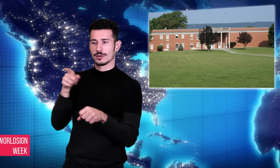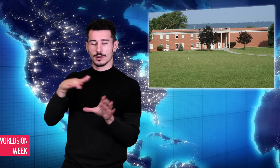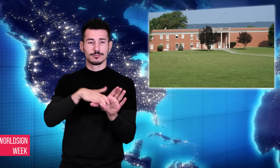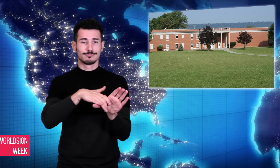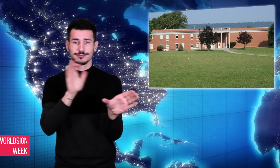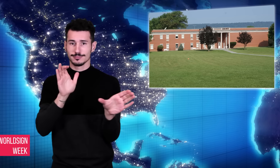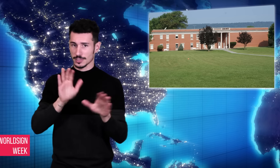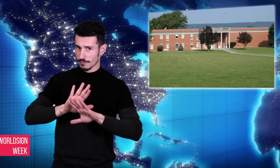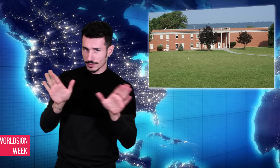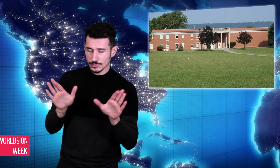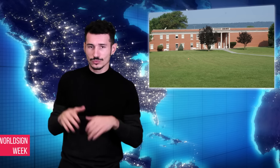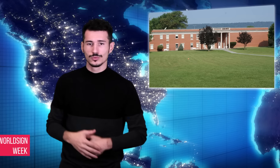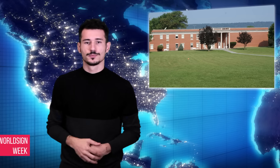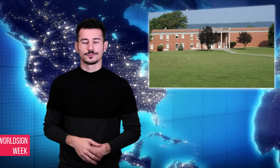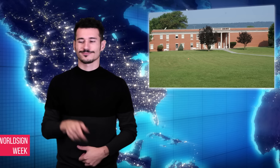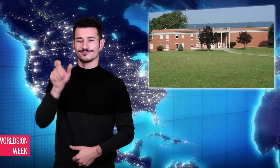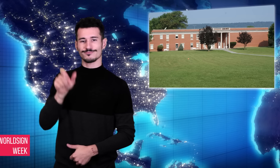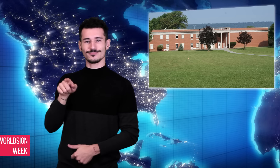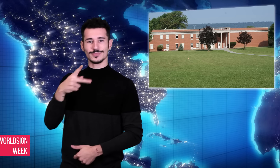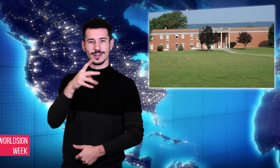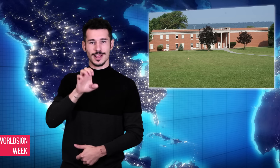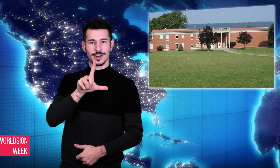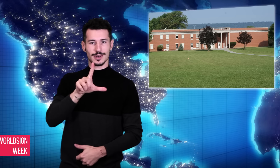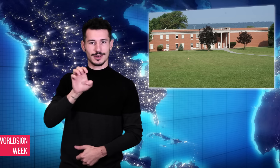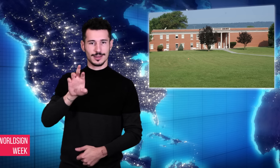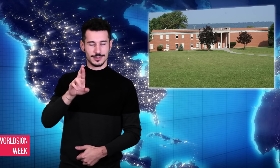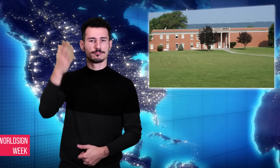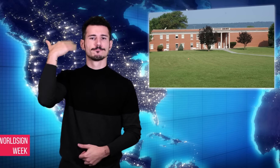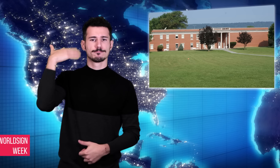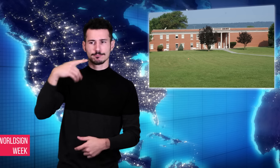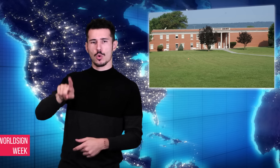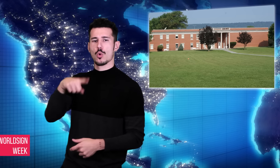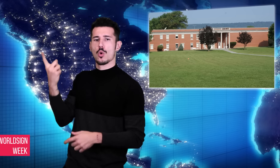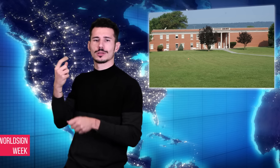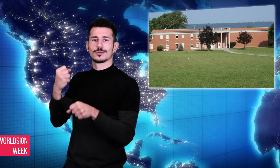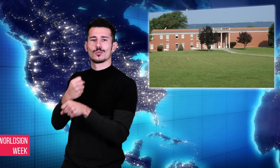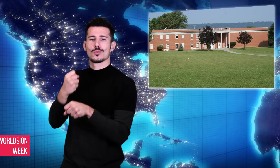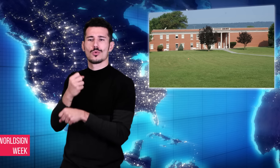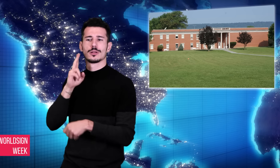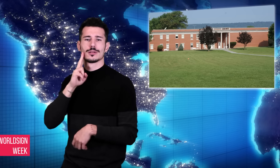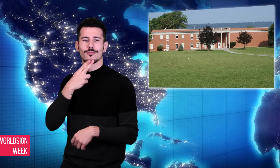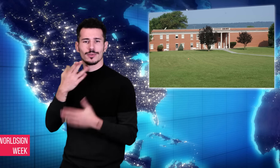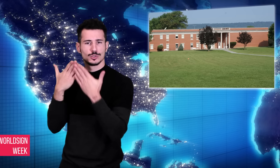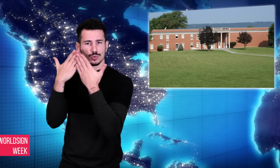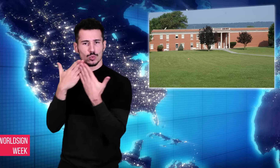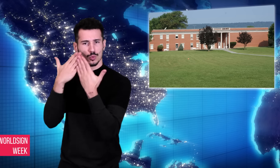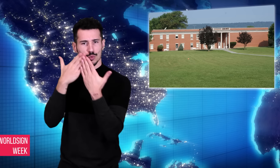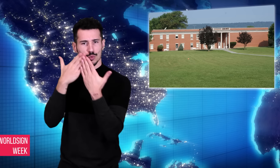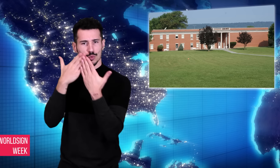job application question. The question was: “Have you ever been dismissed or